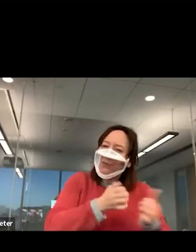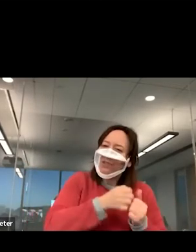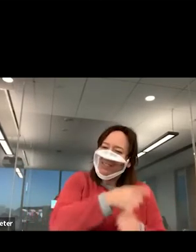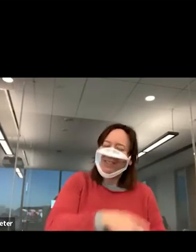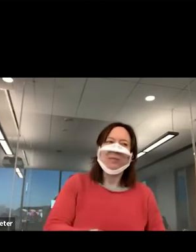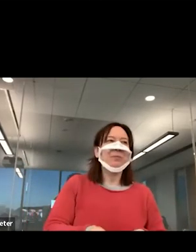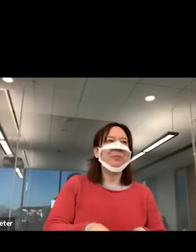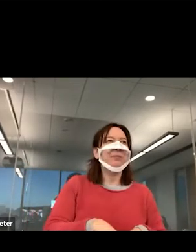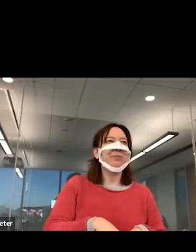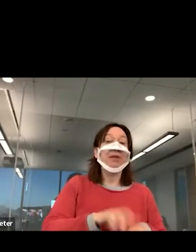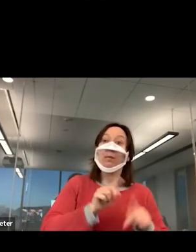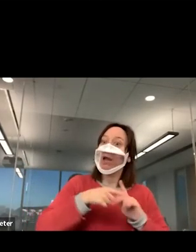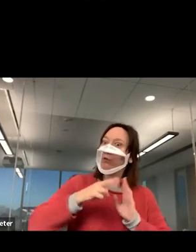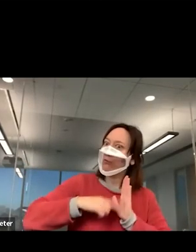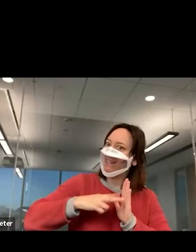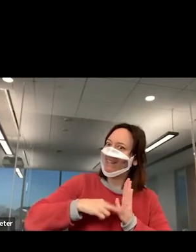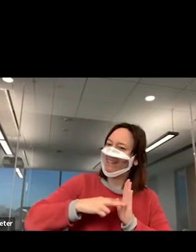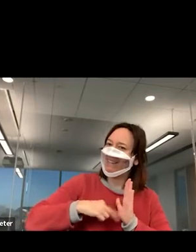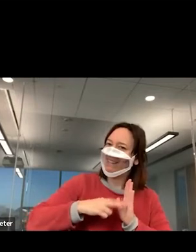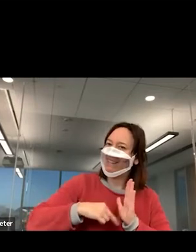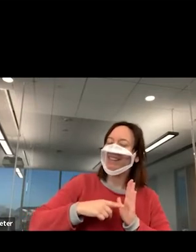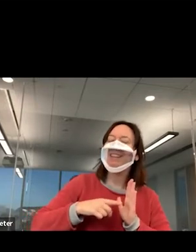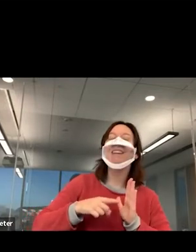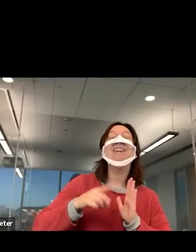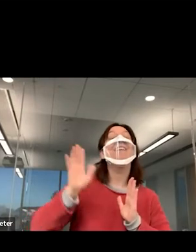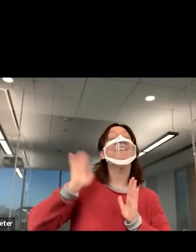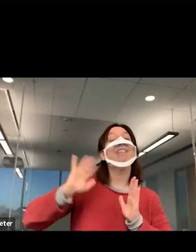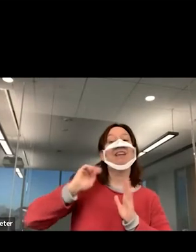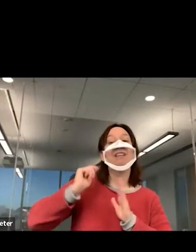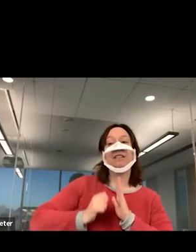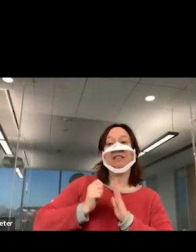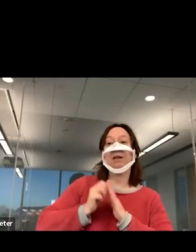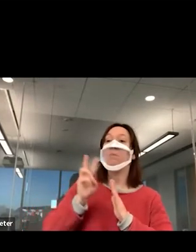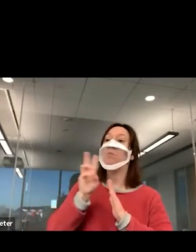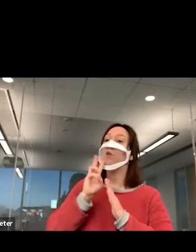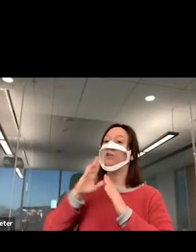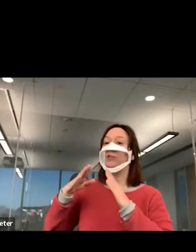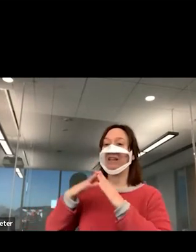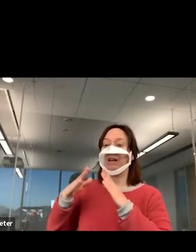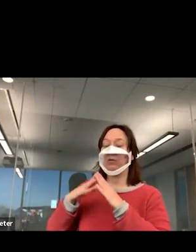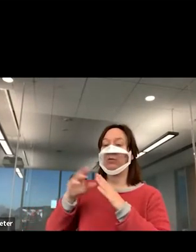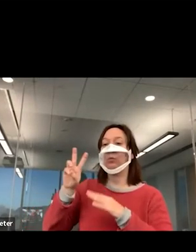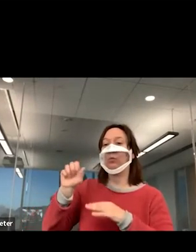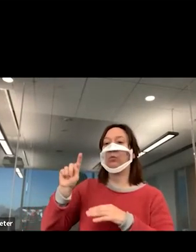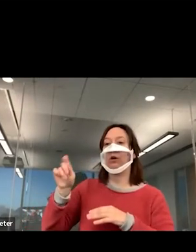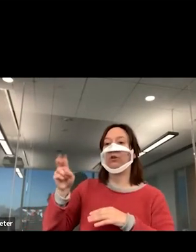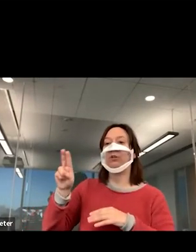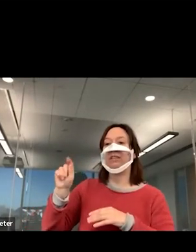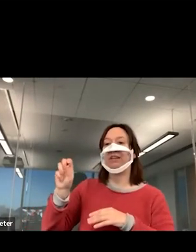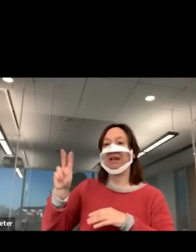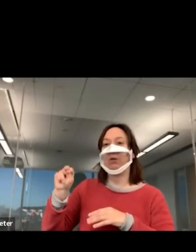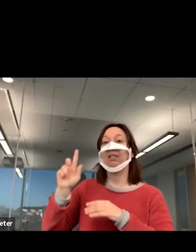program in uh at the watertown library and it was an adult reading course and he was just he